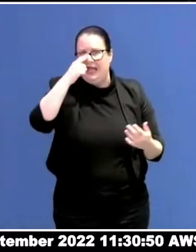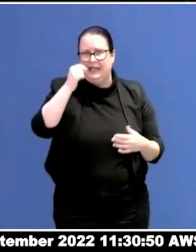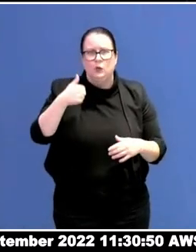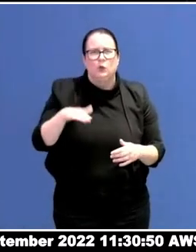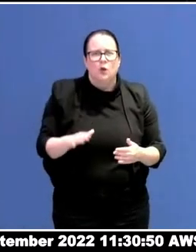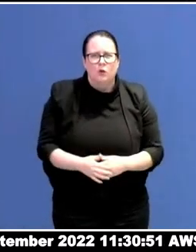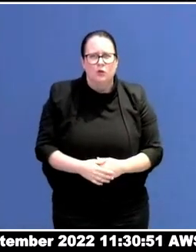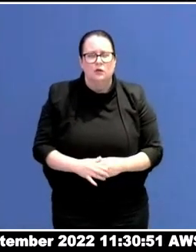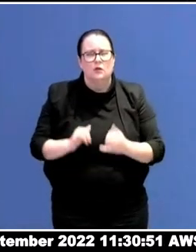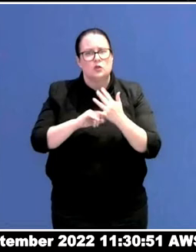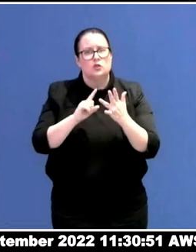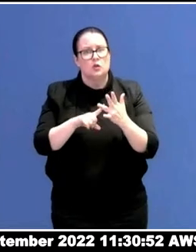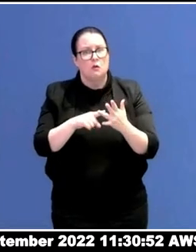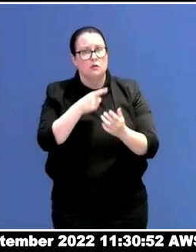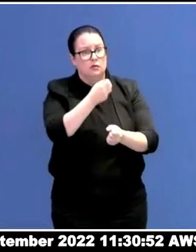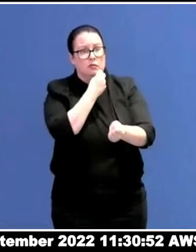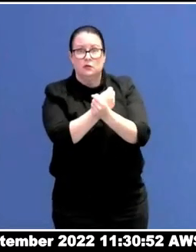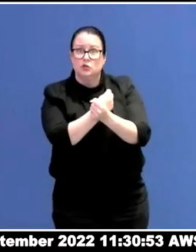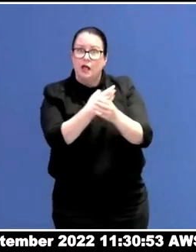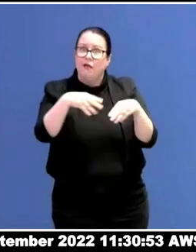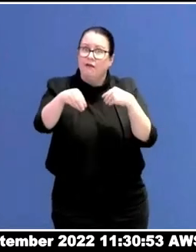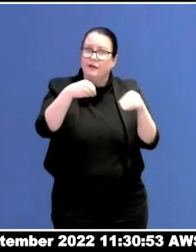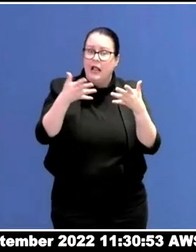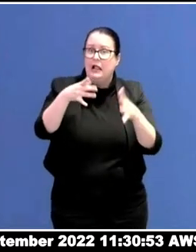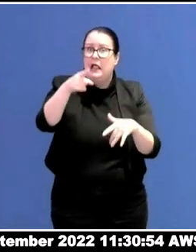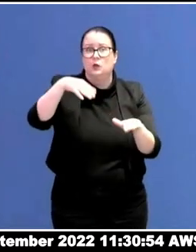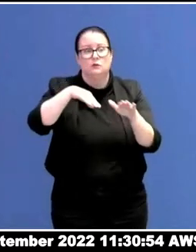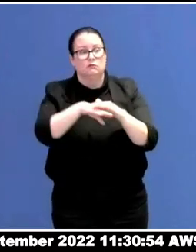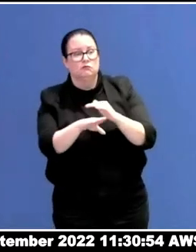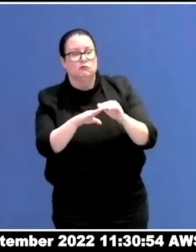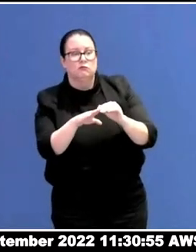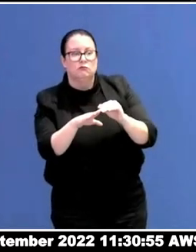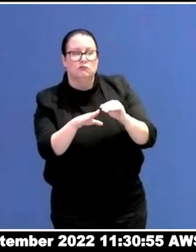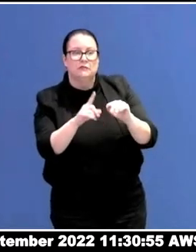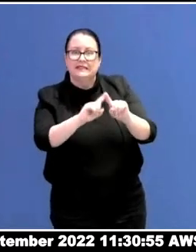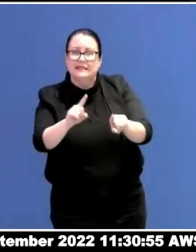Were Corrective Services flexible with you about being able to use whatever space you